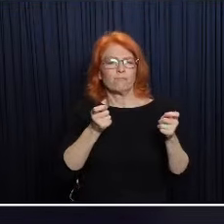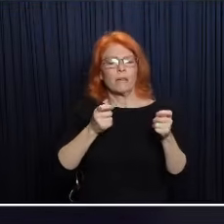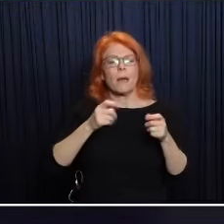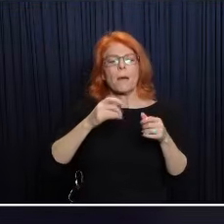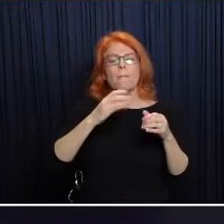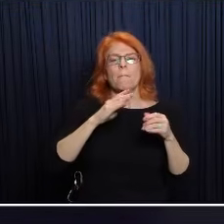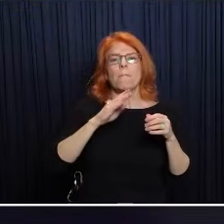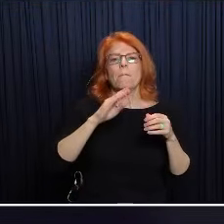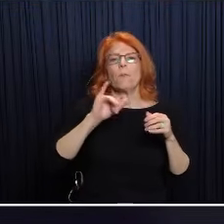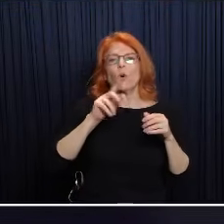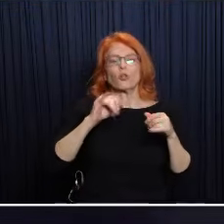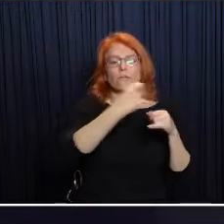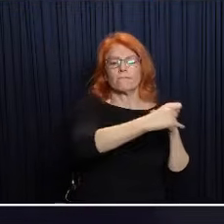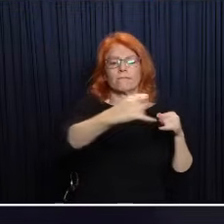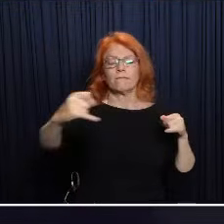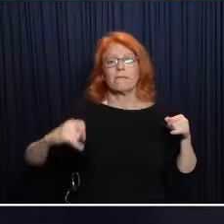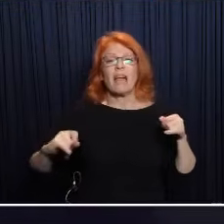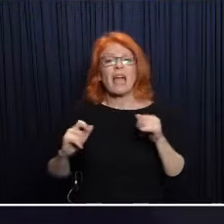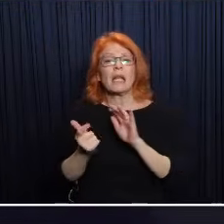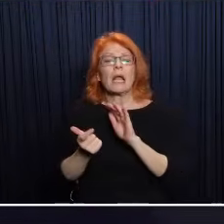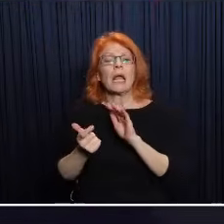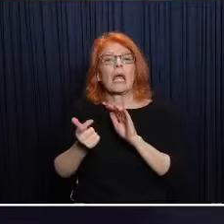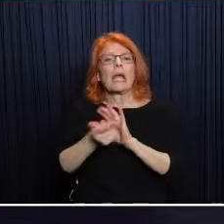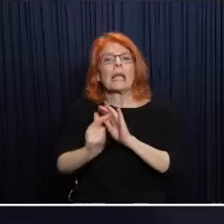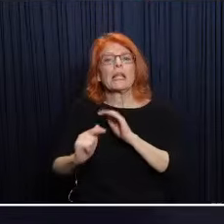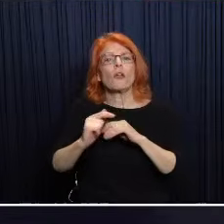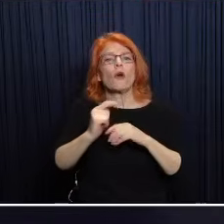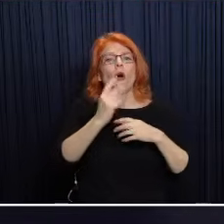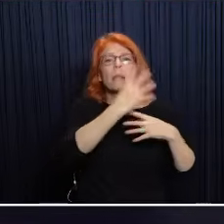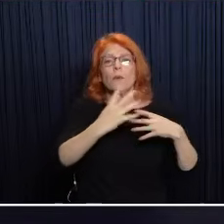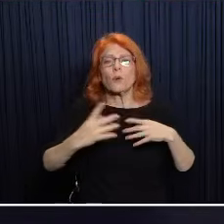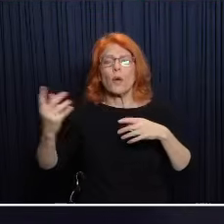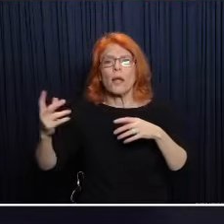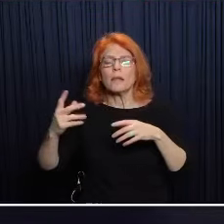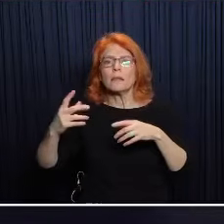A LOT OF PEOPLE HAVE GIVEN THE TRUMP ADMINISTRATION CREDIT FOR